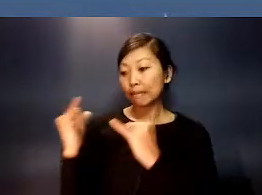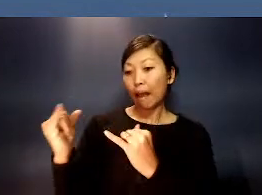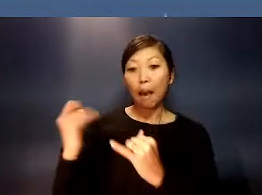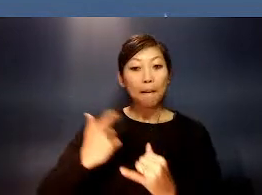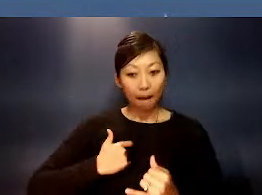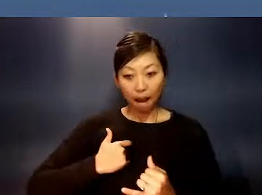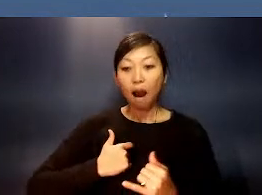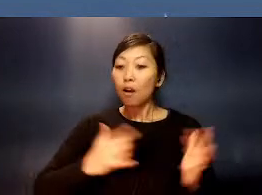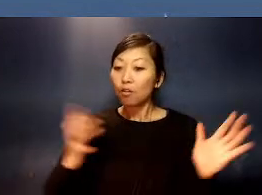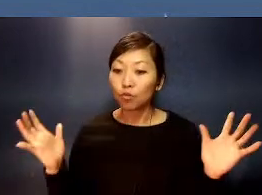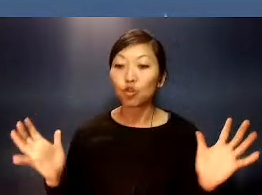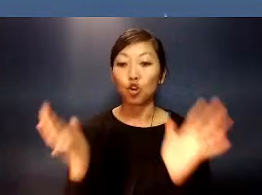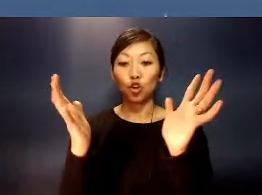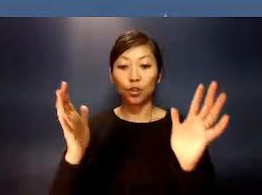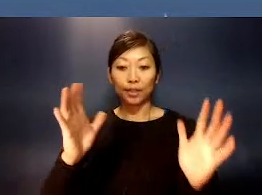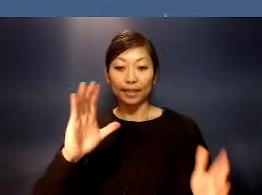INCREASE THE POLICE SPENDING BY 17% AND USE THAT 27